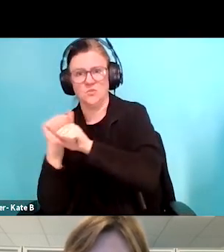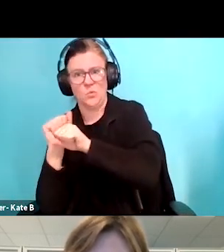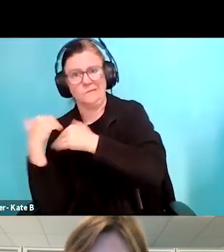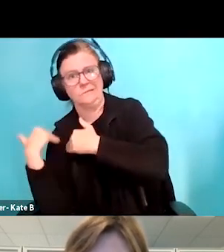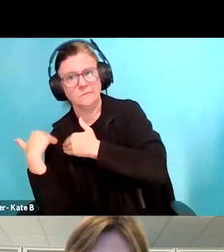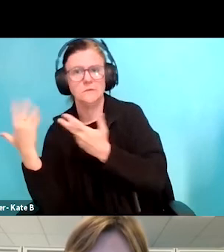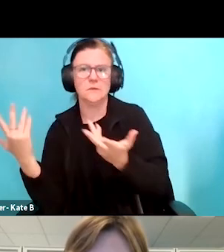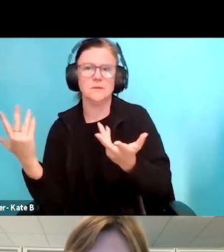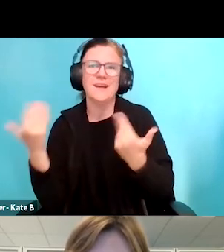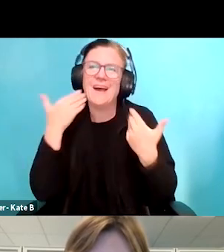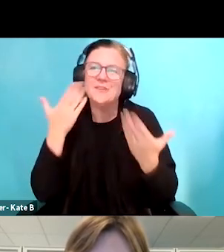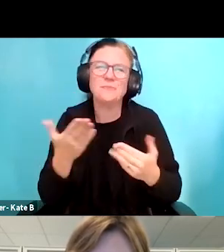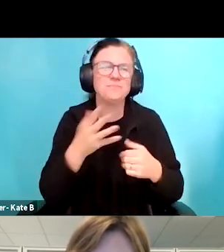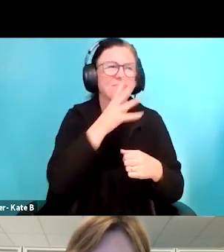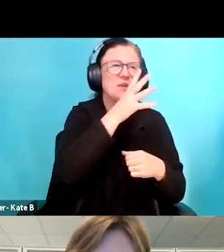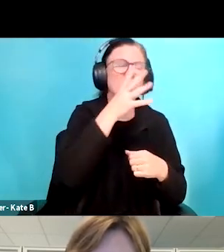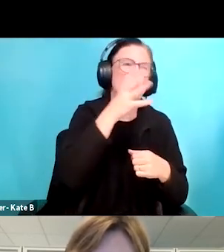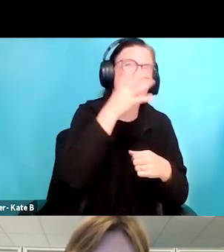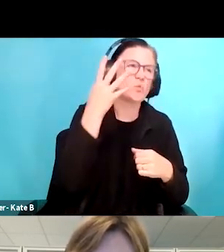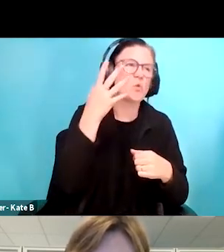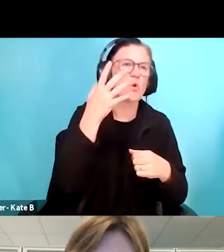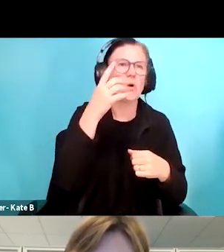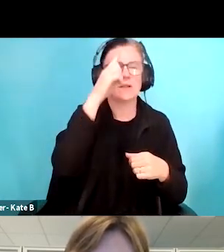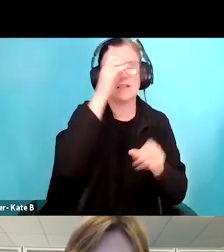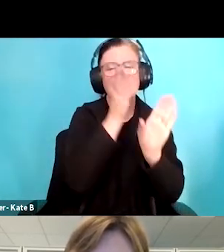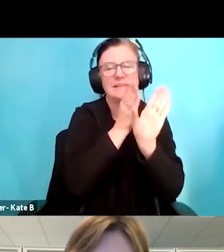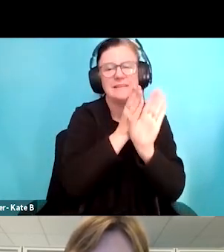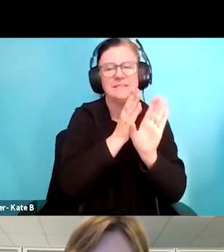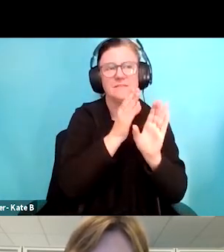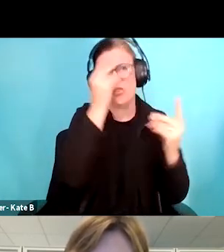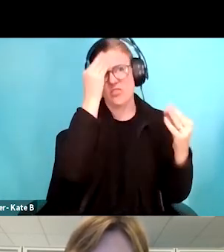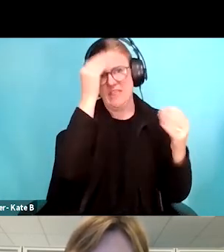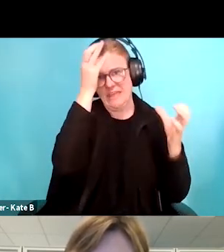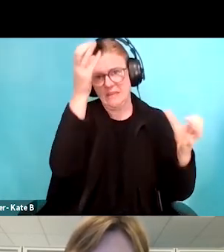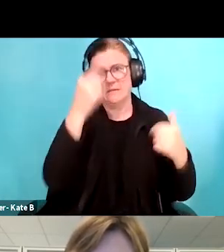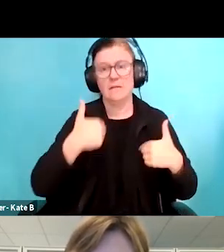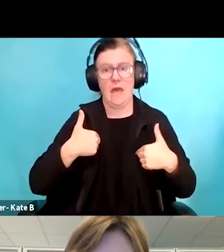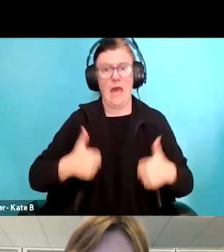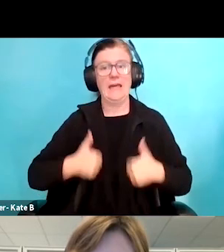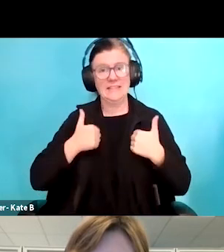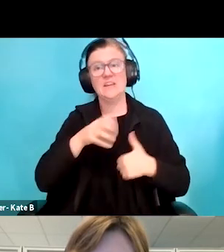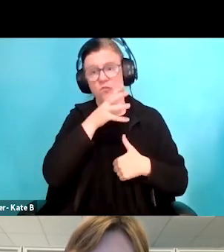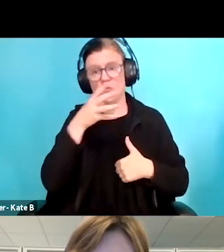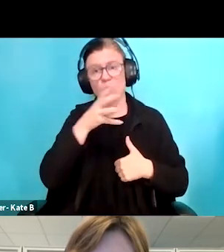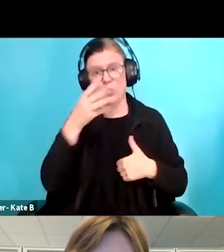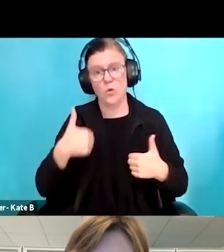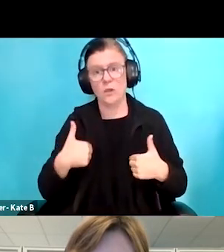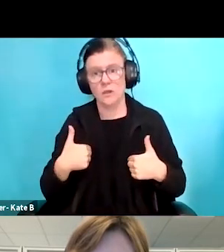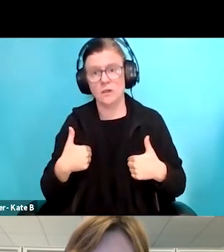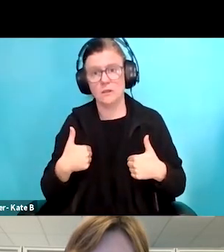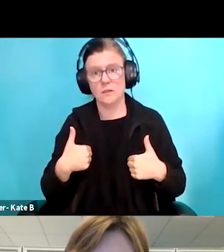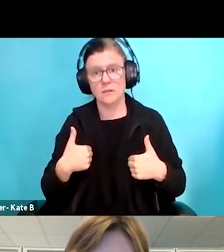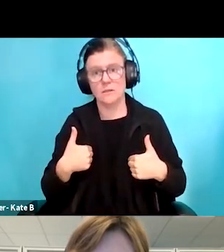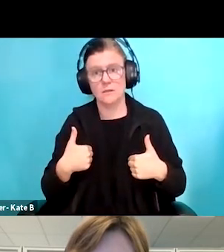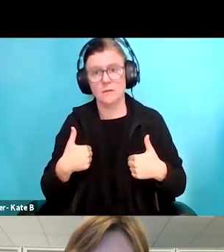in terms of rural psyche there is a rural psyche. I live in a more rural place because I like less